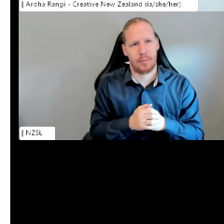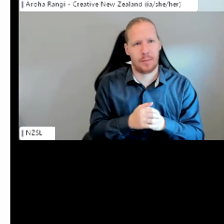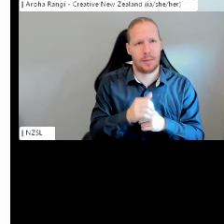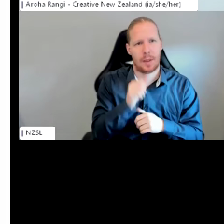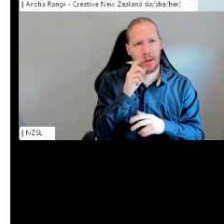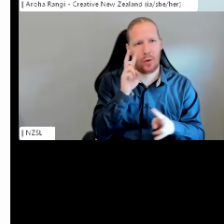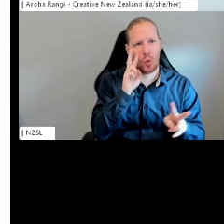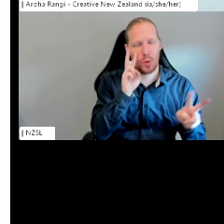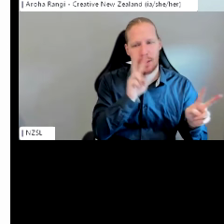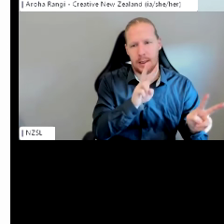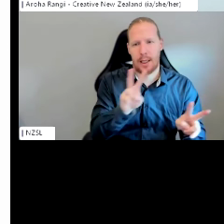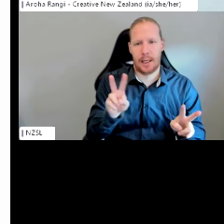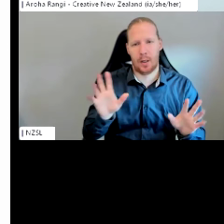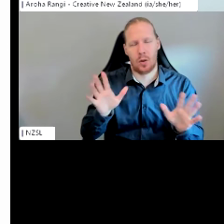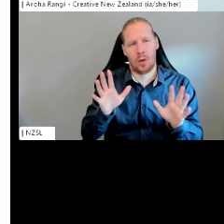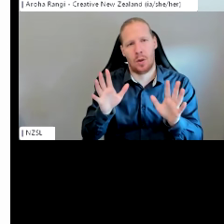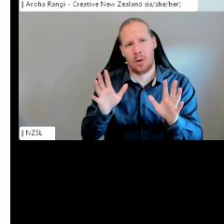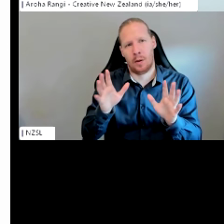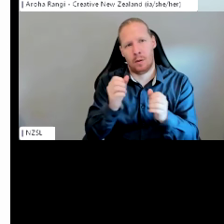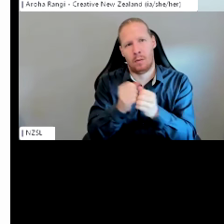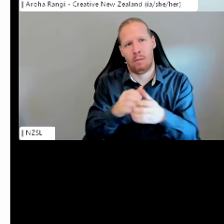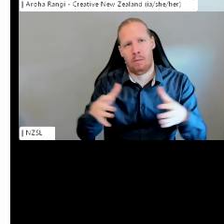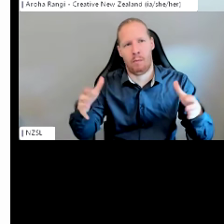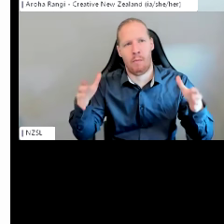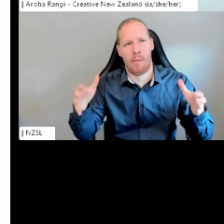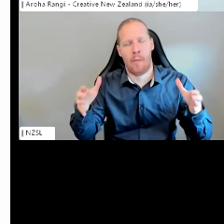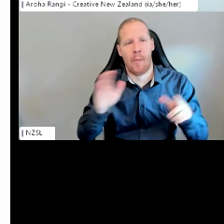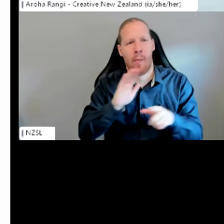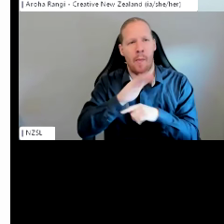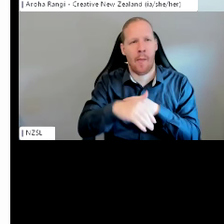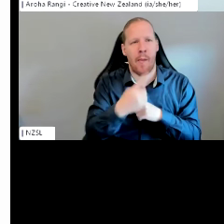it's not like wondering which one of them is the one that might donate. It's a quarter of